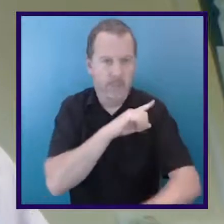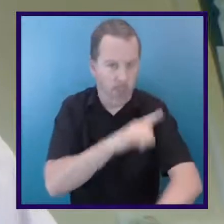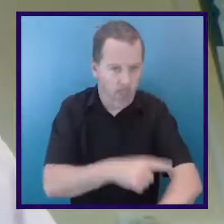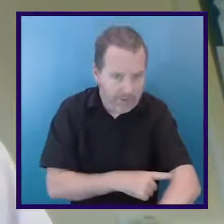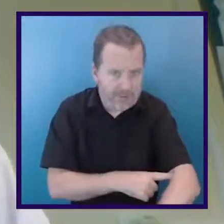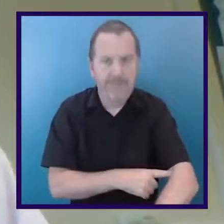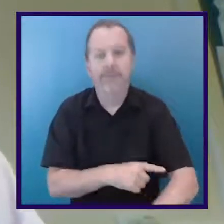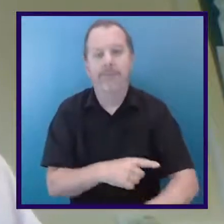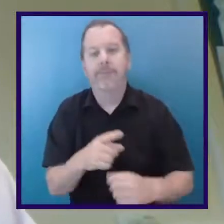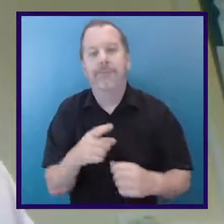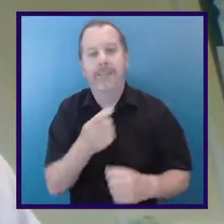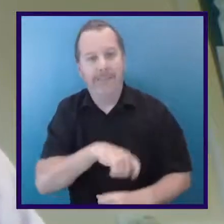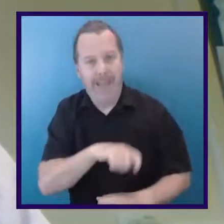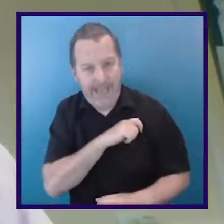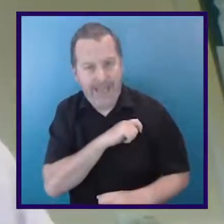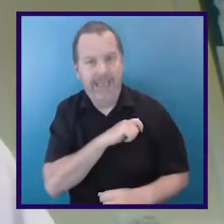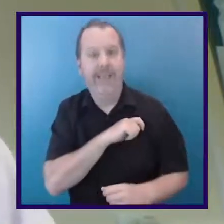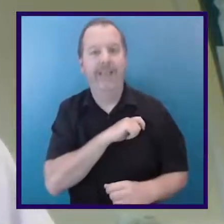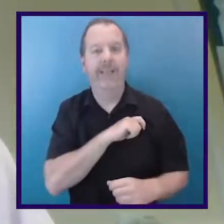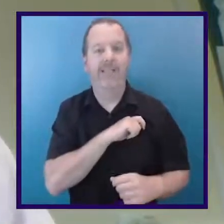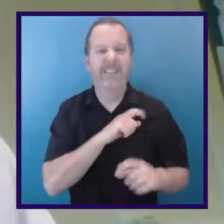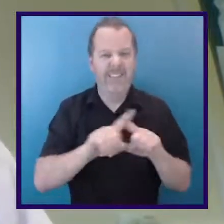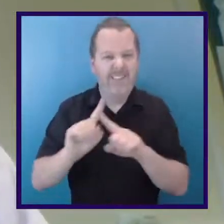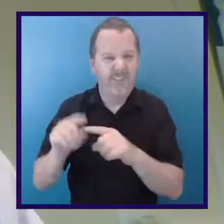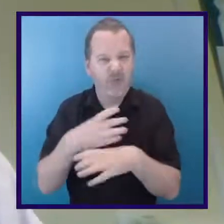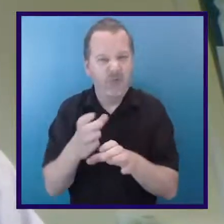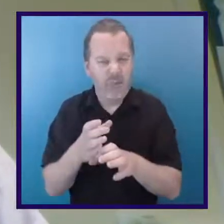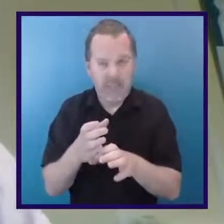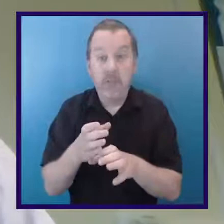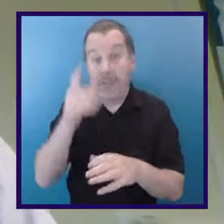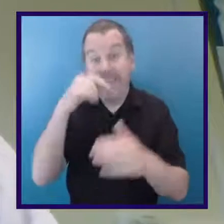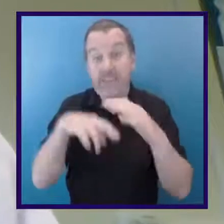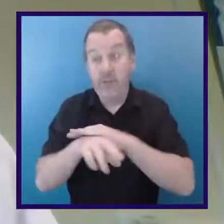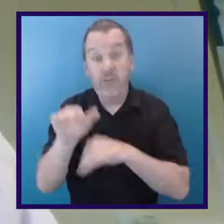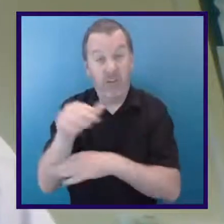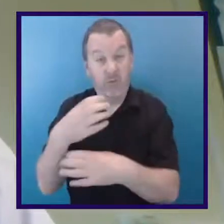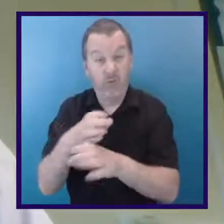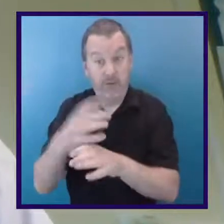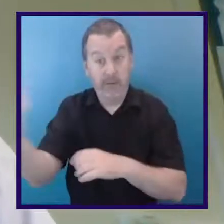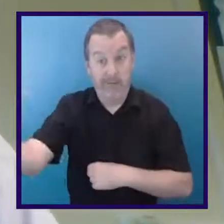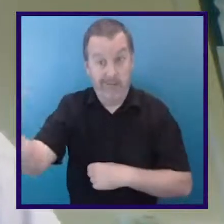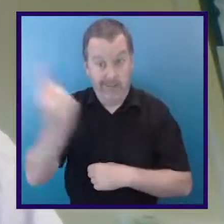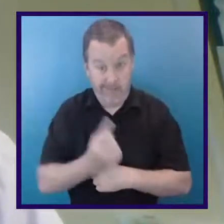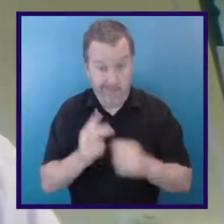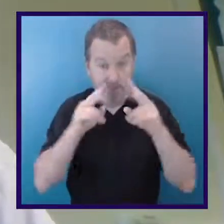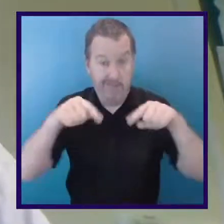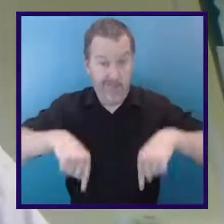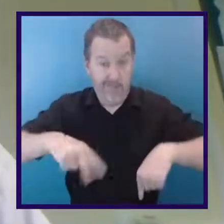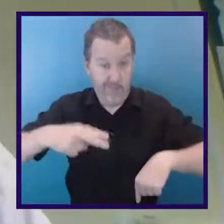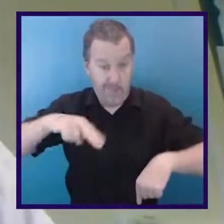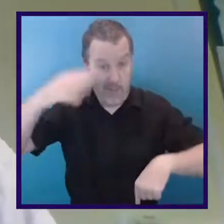And, you know, the teachers there had the opportunity to come to visit us here in Northern